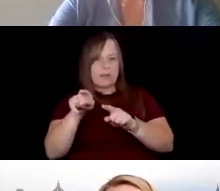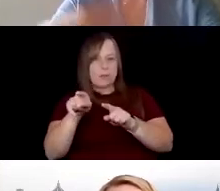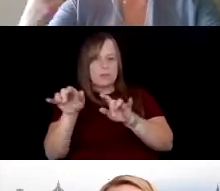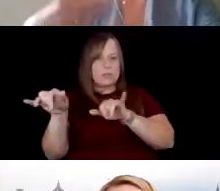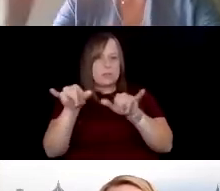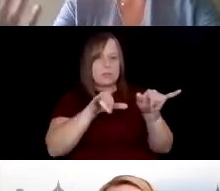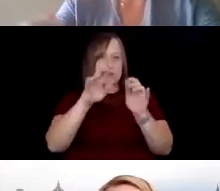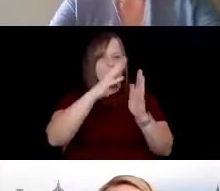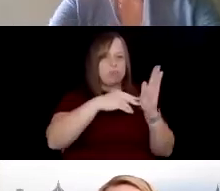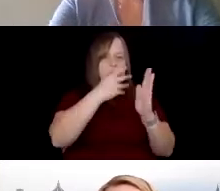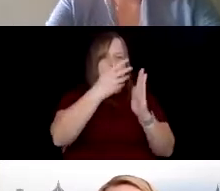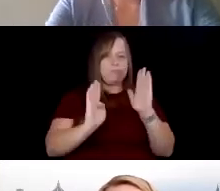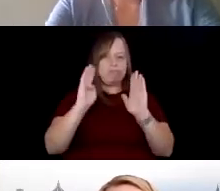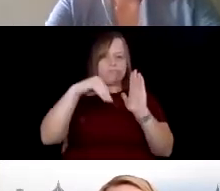You'd see kind of similar peaks and valleys.